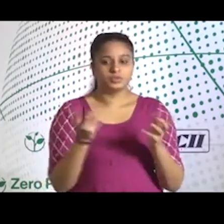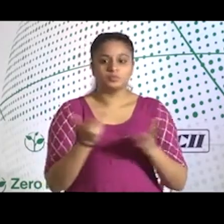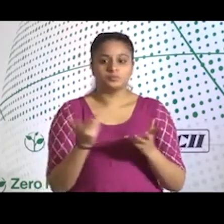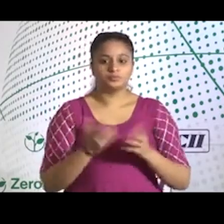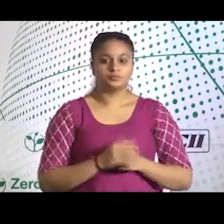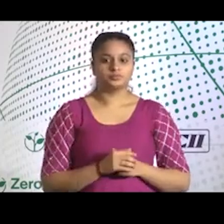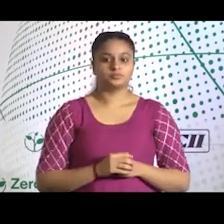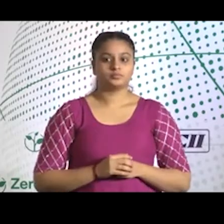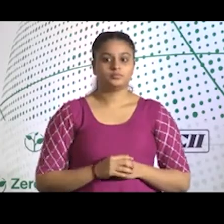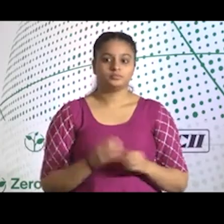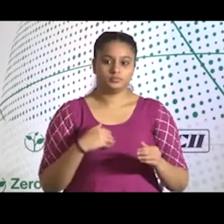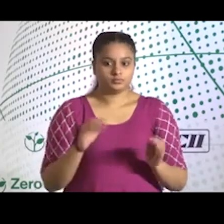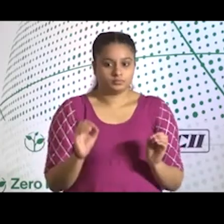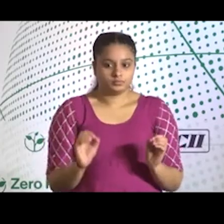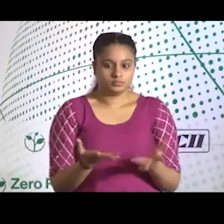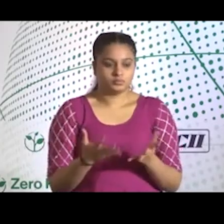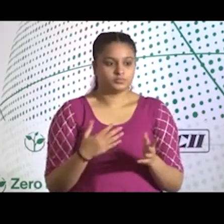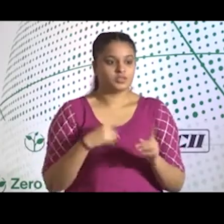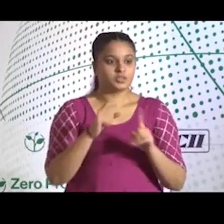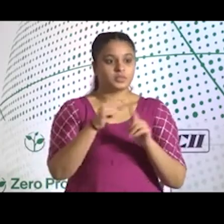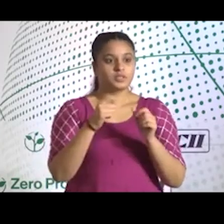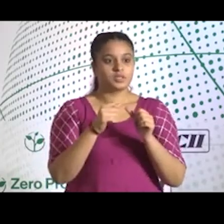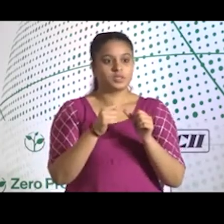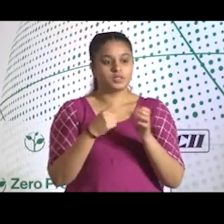So let me start with Pravin, our province.